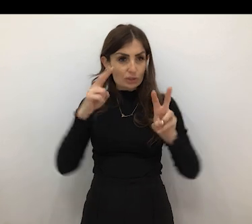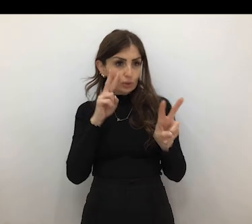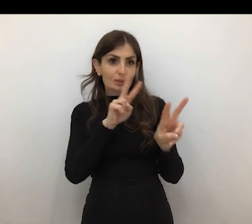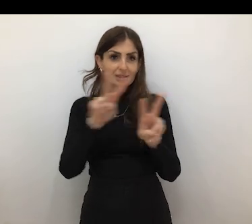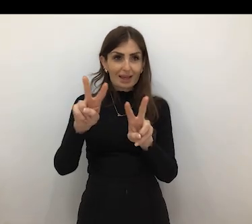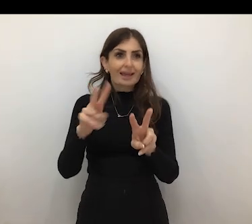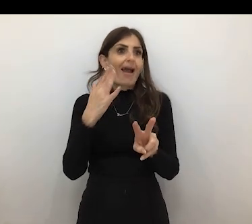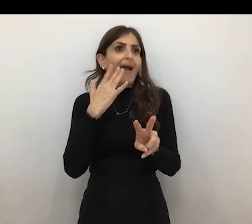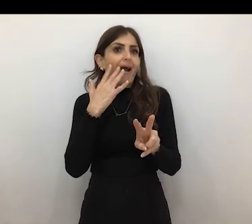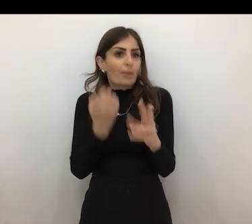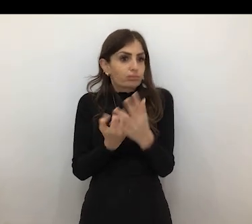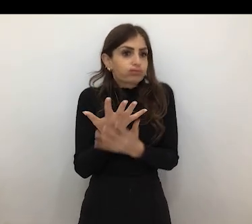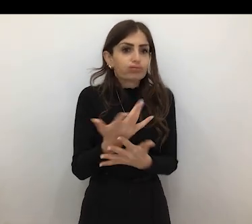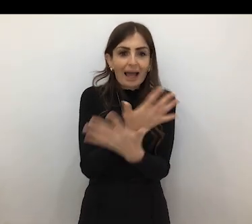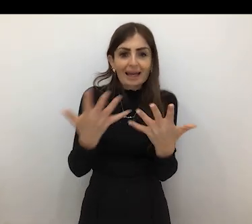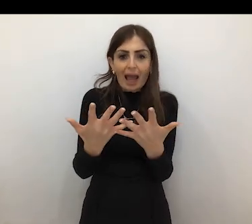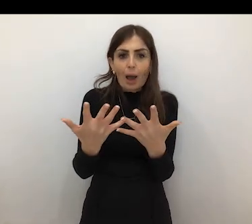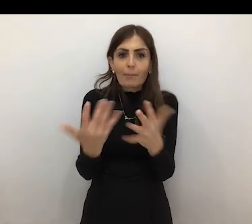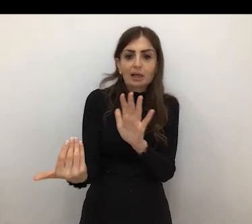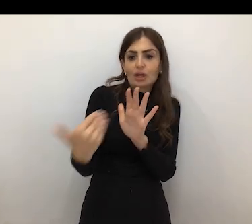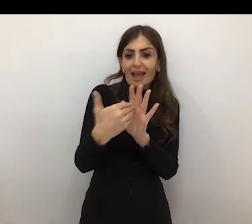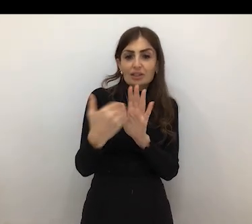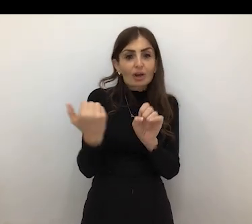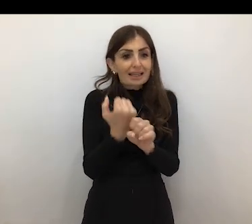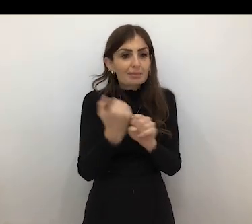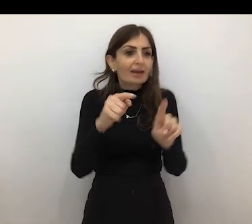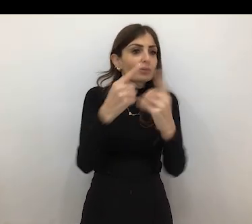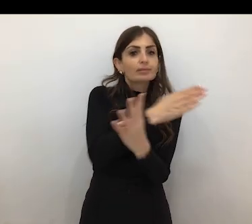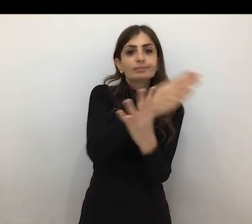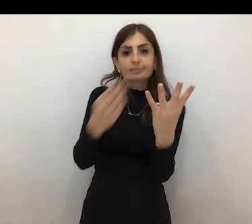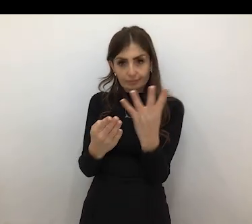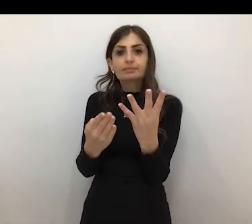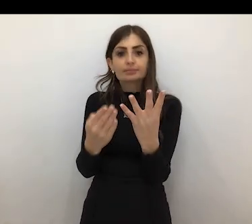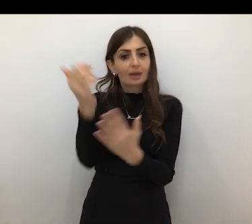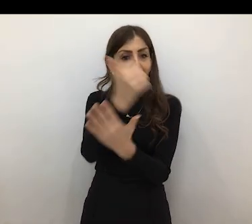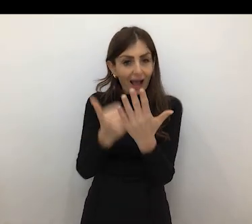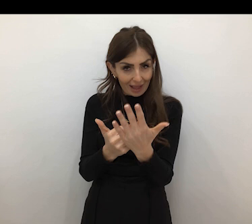reality of what it is costing or what is made from export activity for different types of artists, at